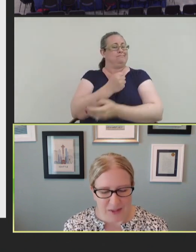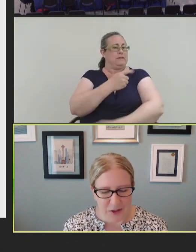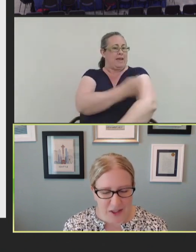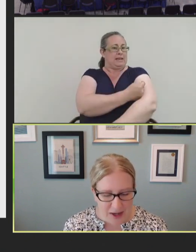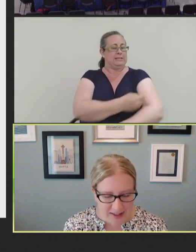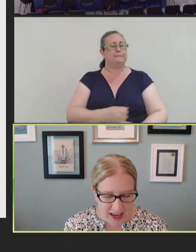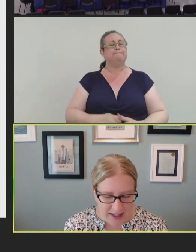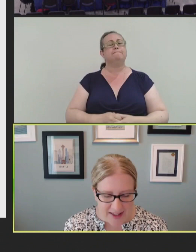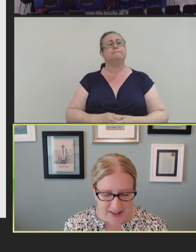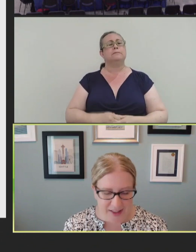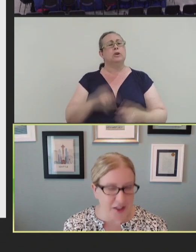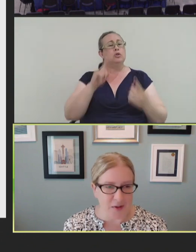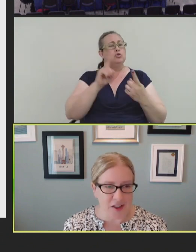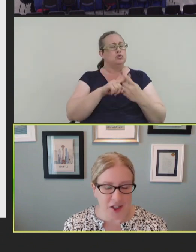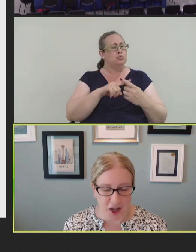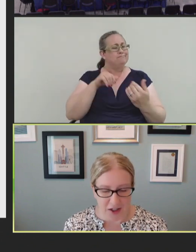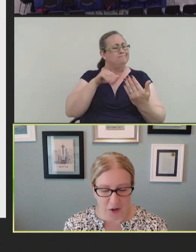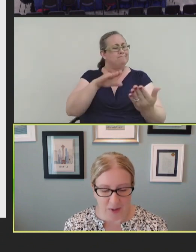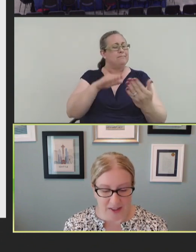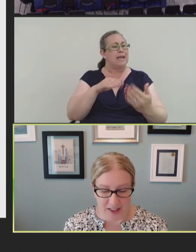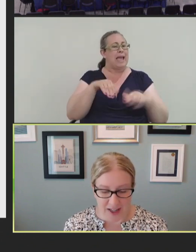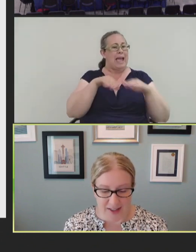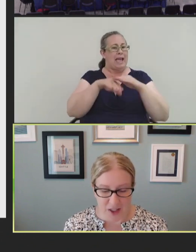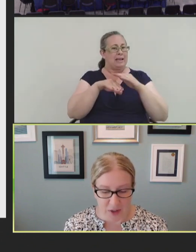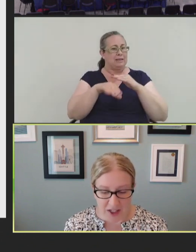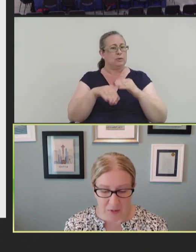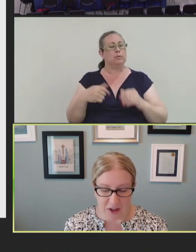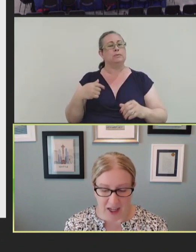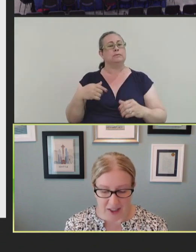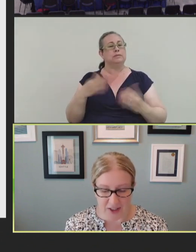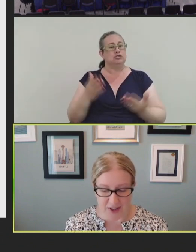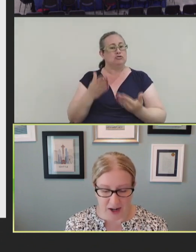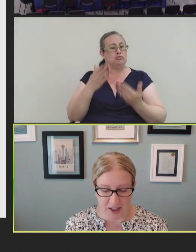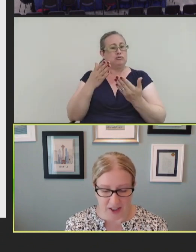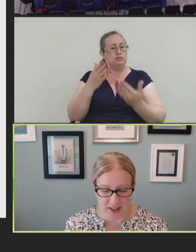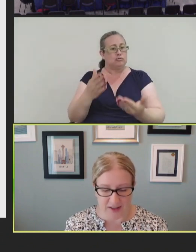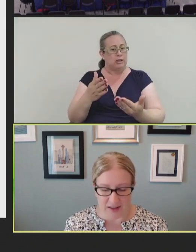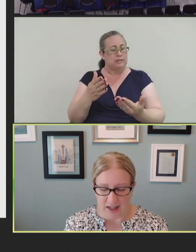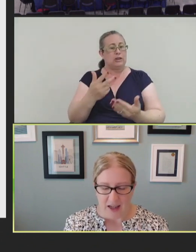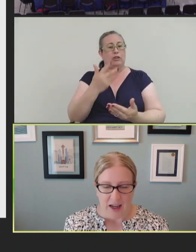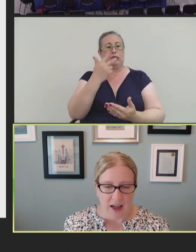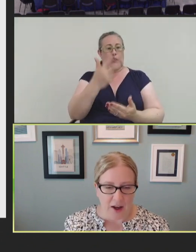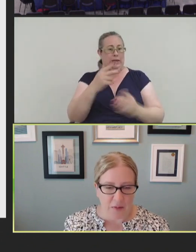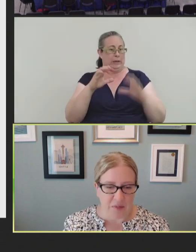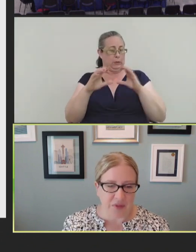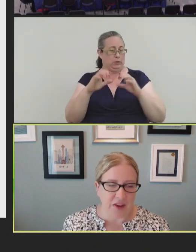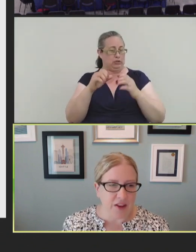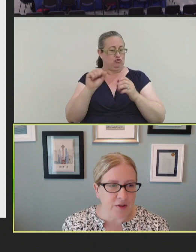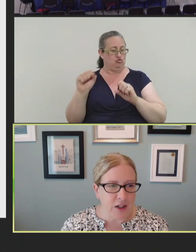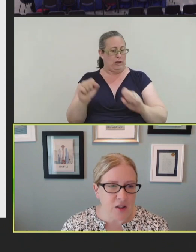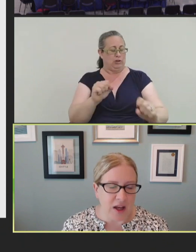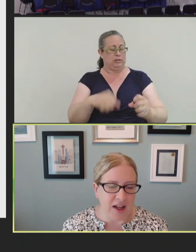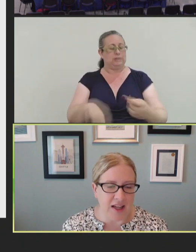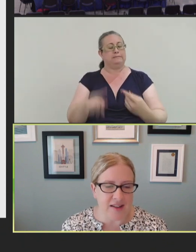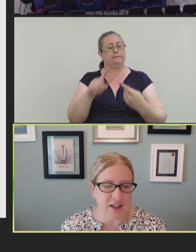To address access issues, SEAN suggests three communication strategies. The first one is to